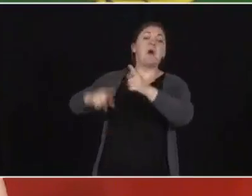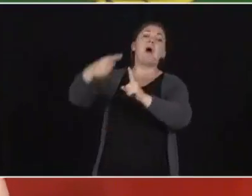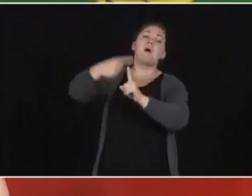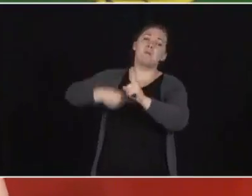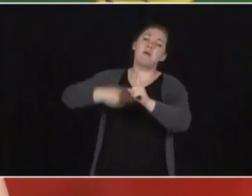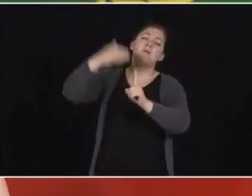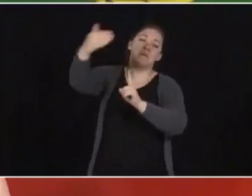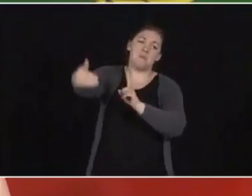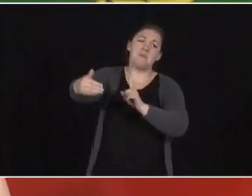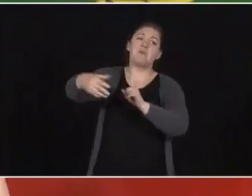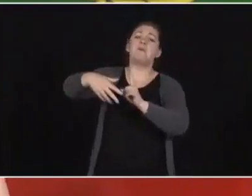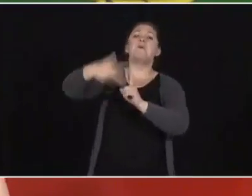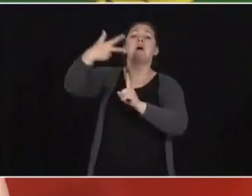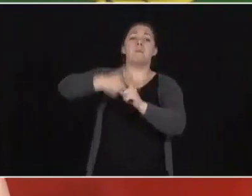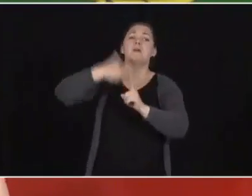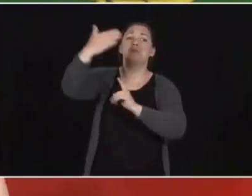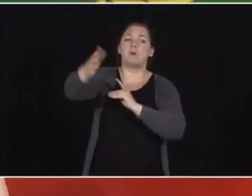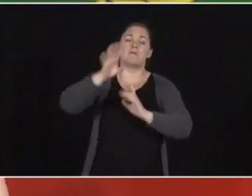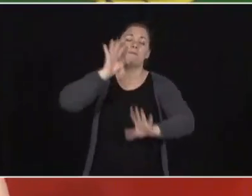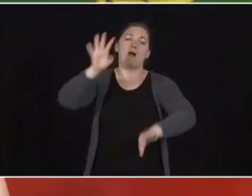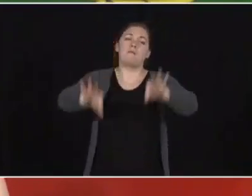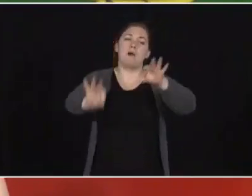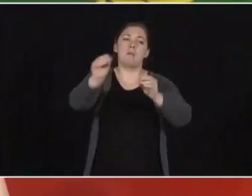I think there will be a lot more to come in the